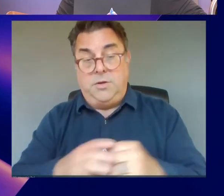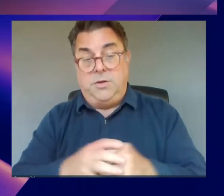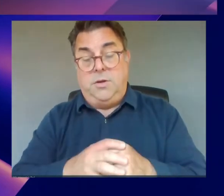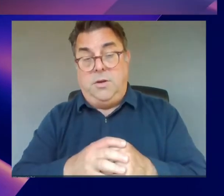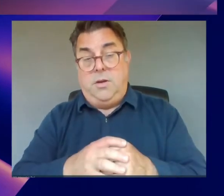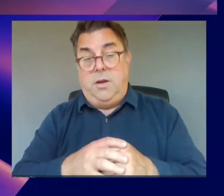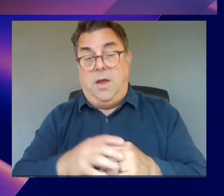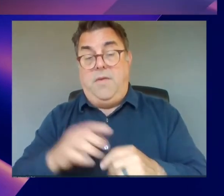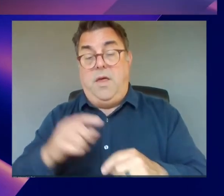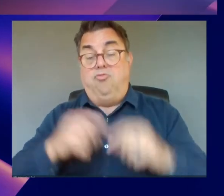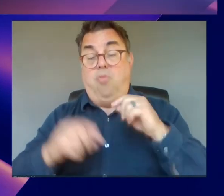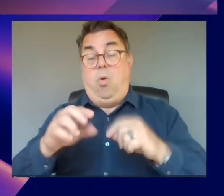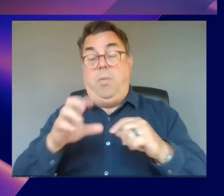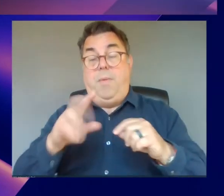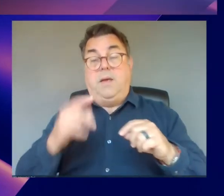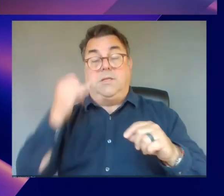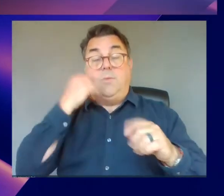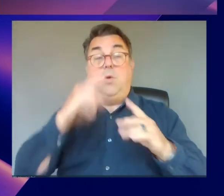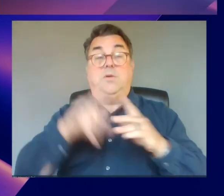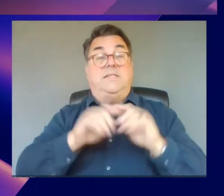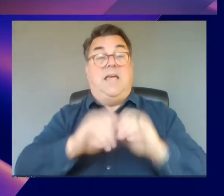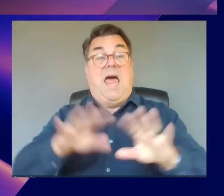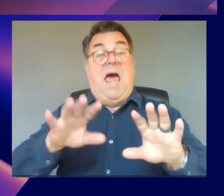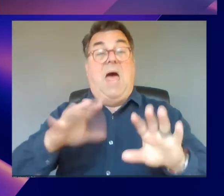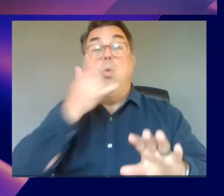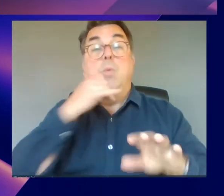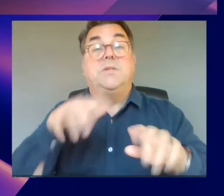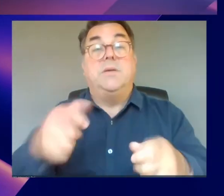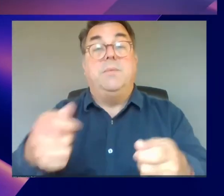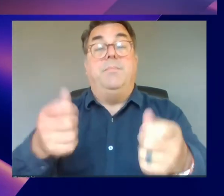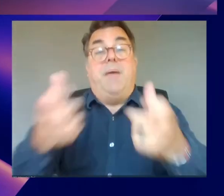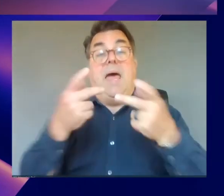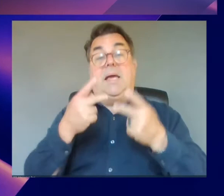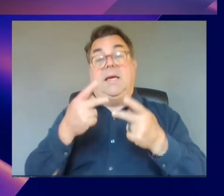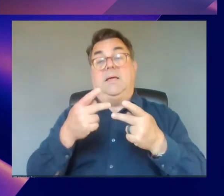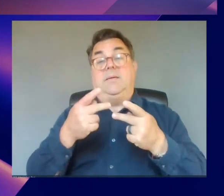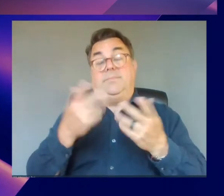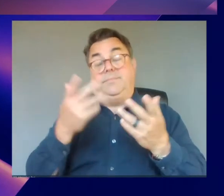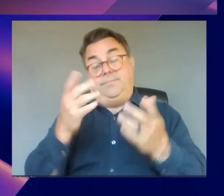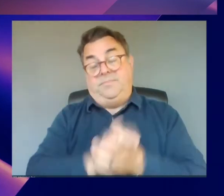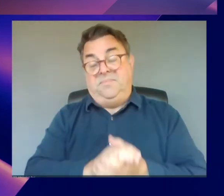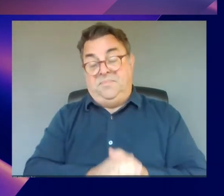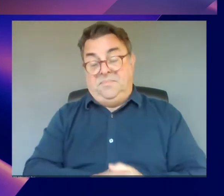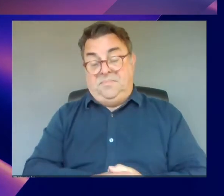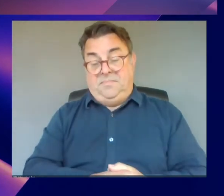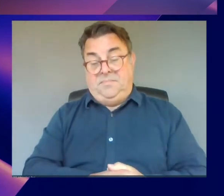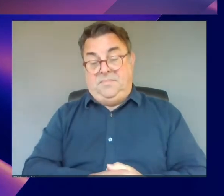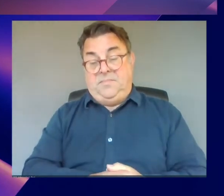Roll Back, in case it's like, "Oh oh, no, no, no. Dial it on back." Yes, if something goes wrong, if something wrong, we can automatically roll back your configuration data.